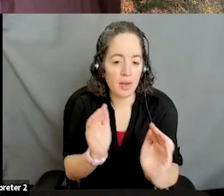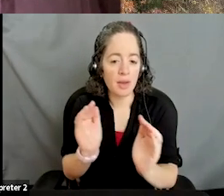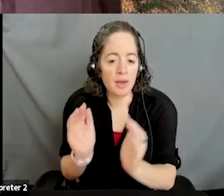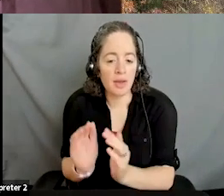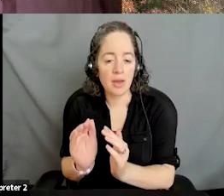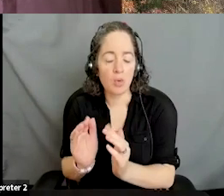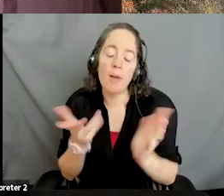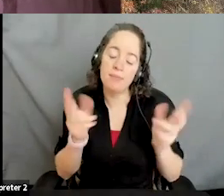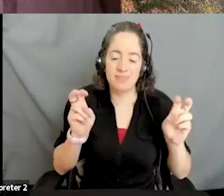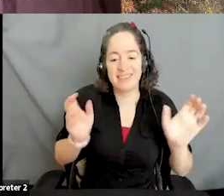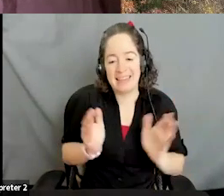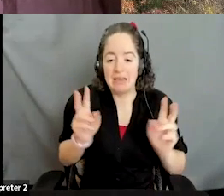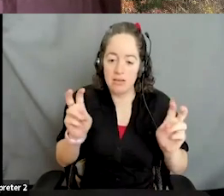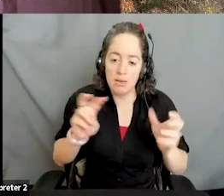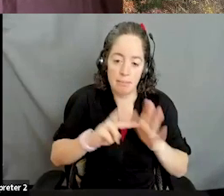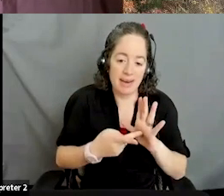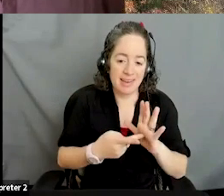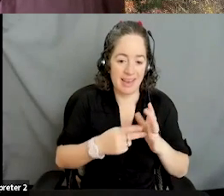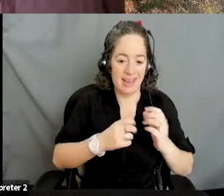It's going to take us to fix it, not necessarily the impact.